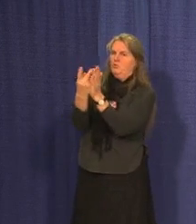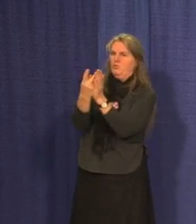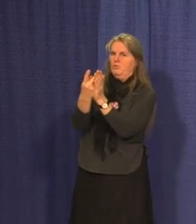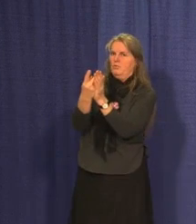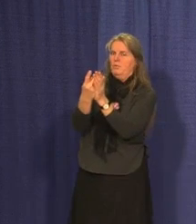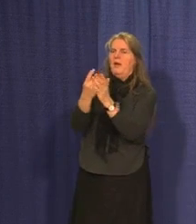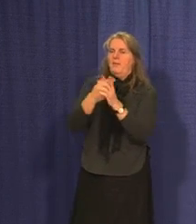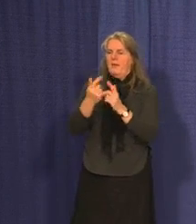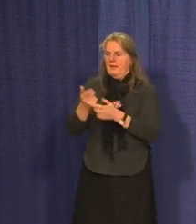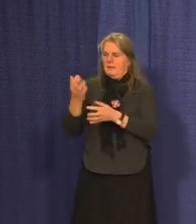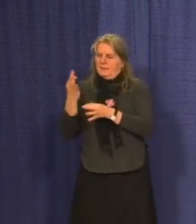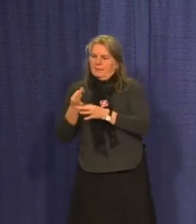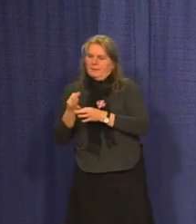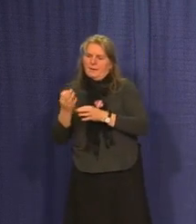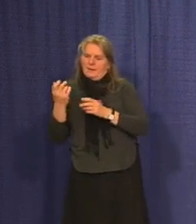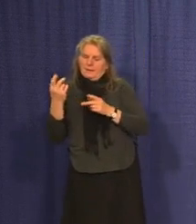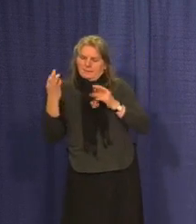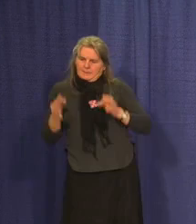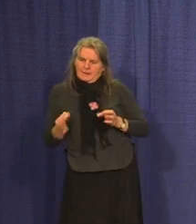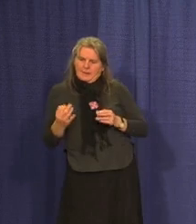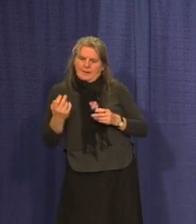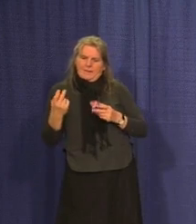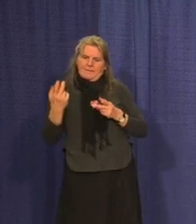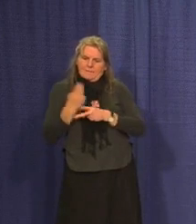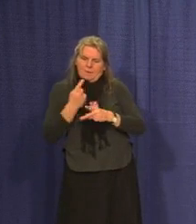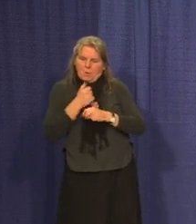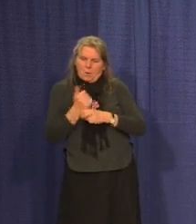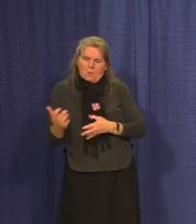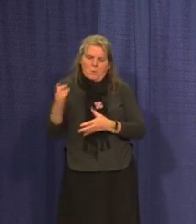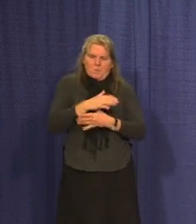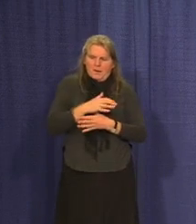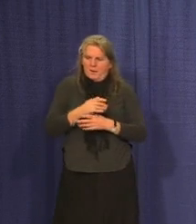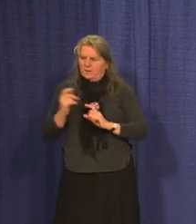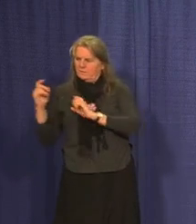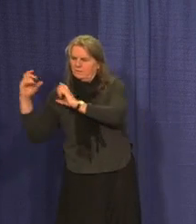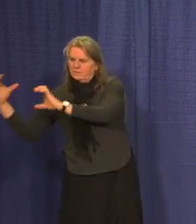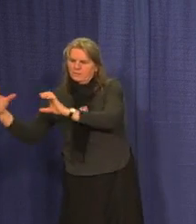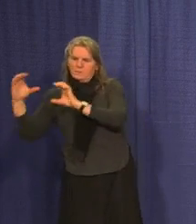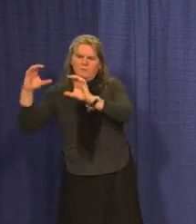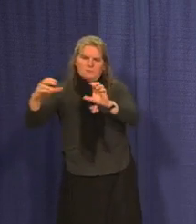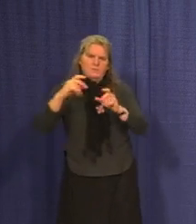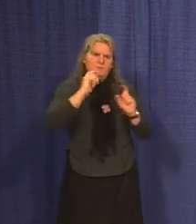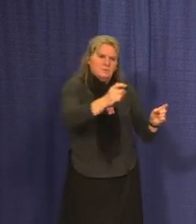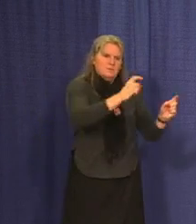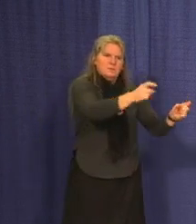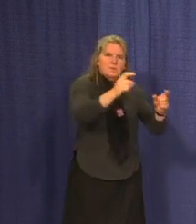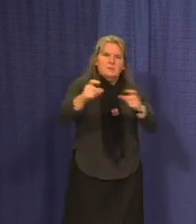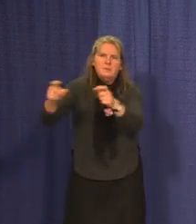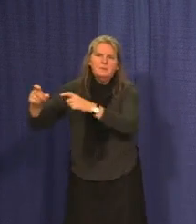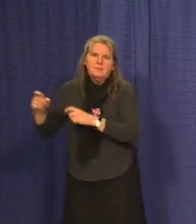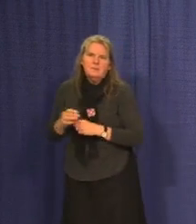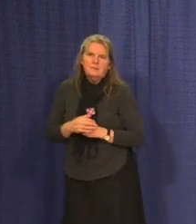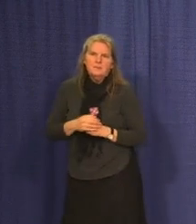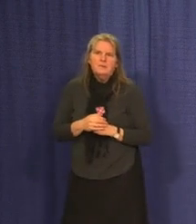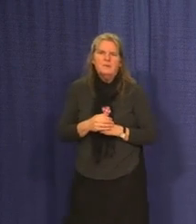potential location around the country based on a prioritization process. Vaccine availability will